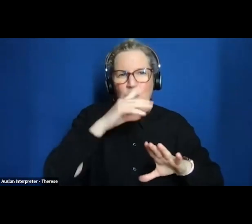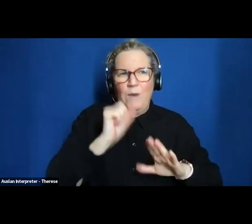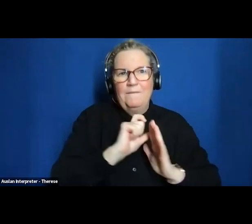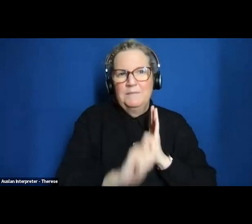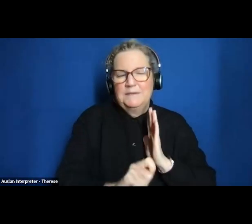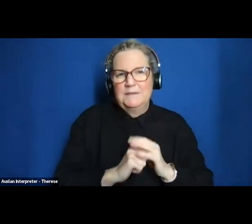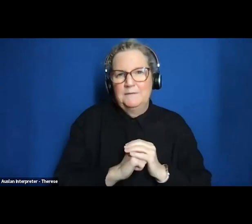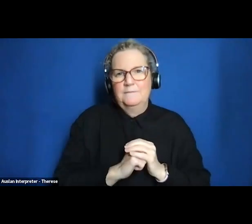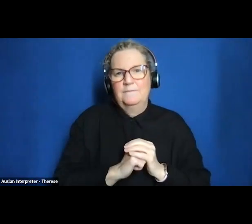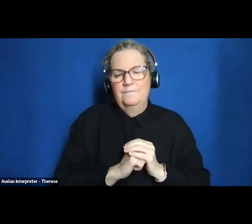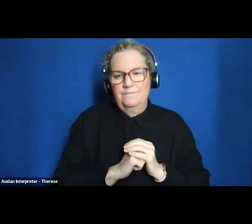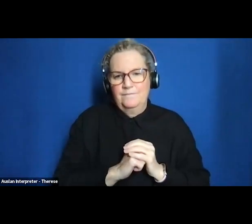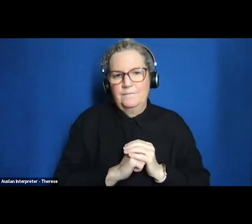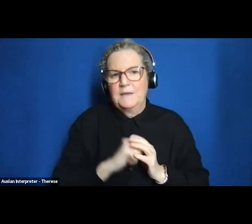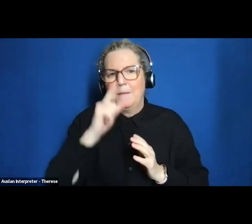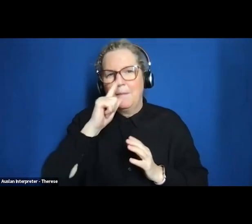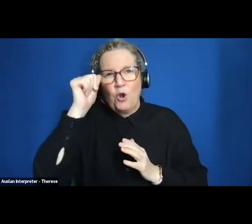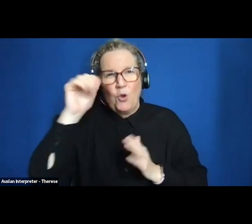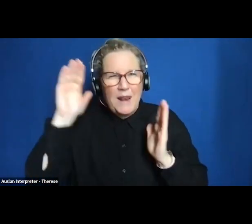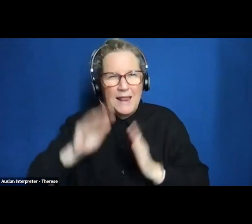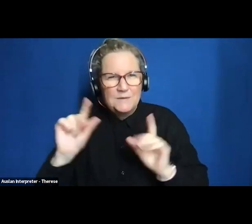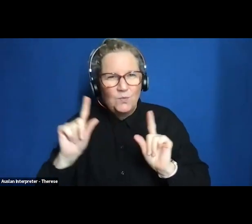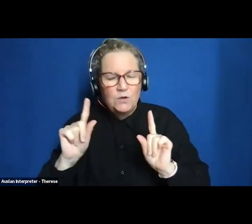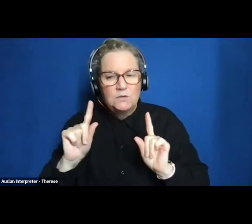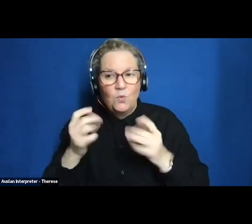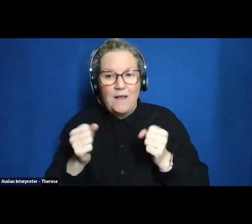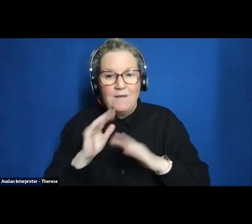What's far less well known is that there are about 460,000